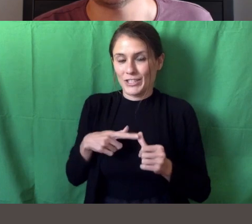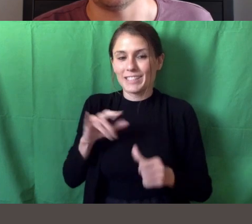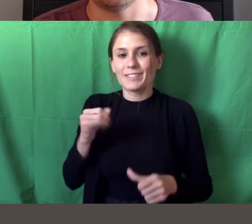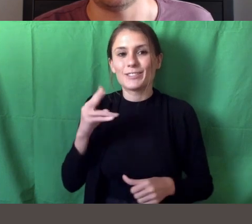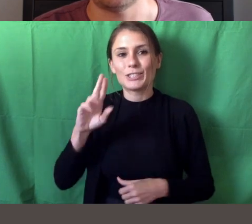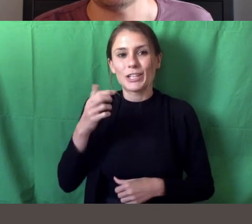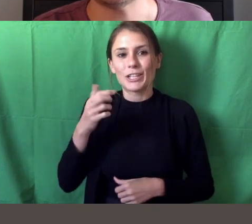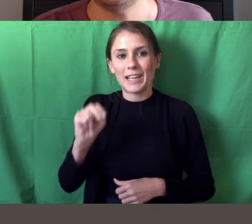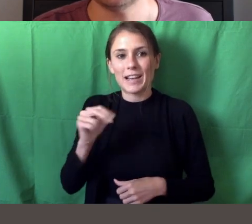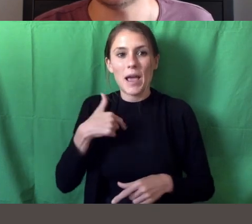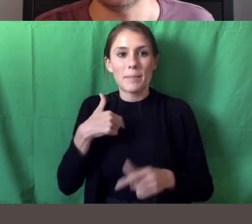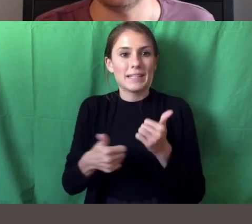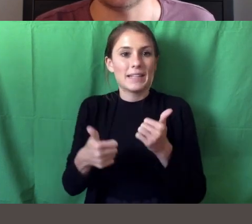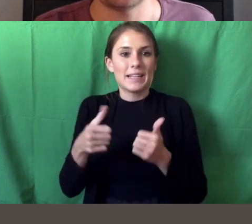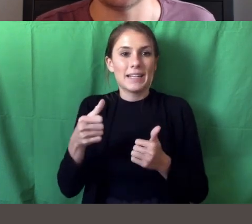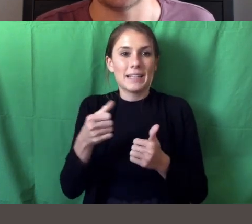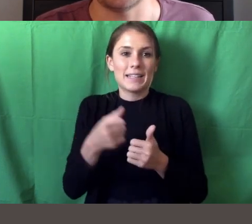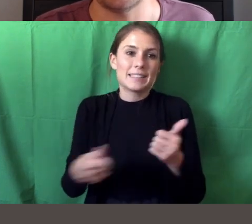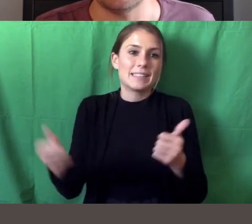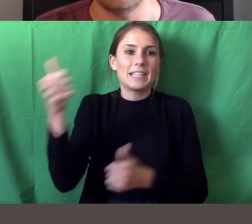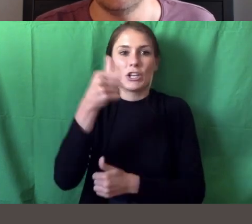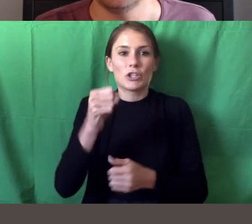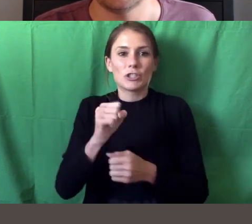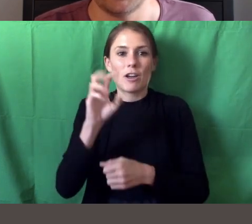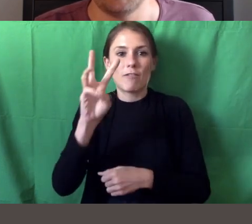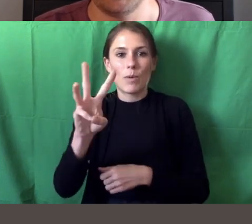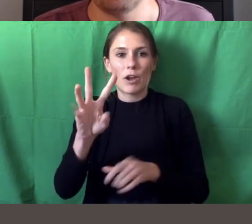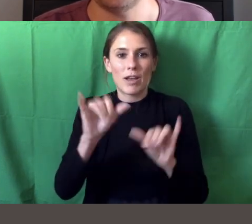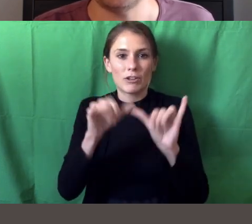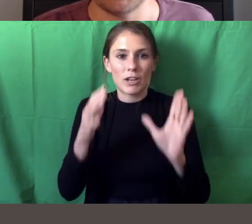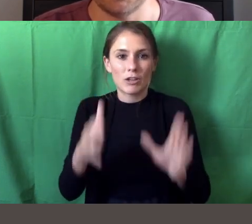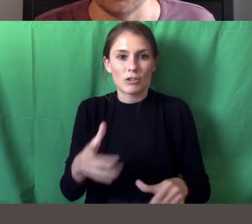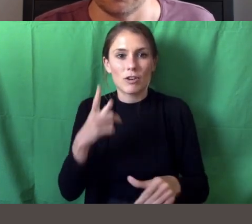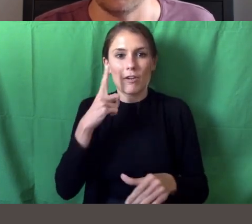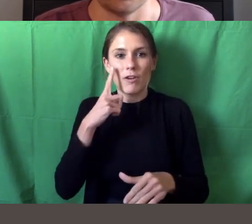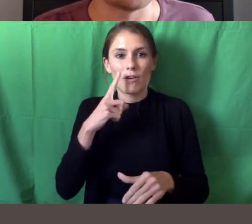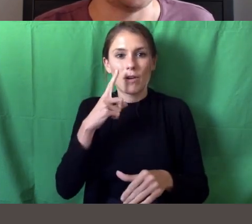But first about me. My name is Jürgen Gmach. I'm a senior software engineer at Canonical,